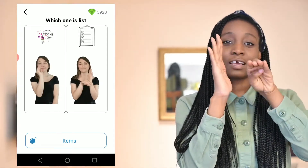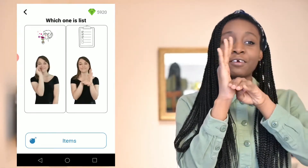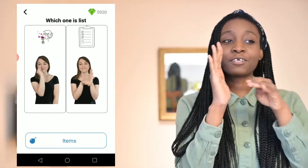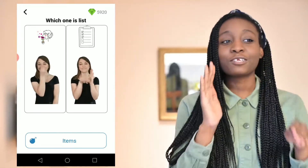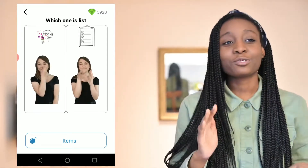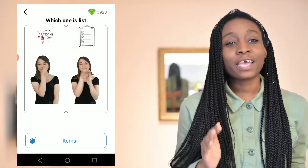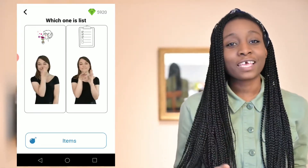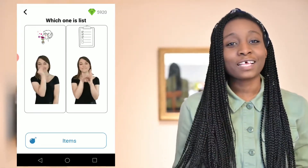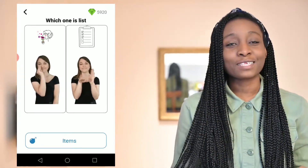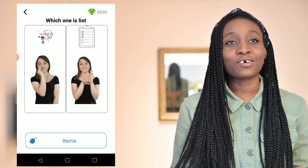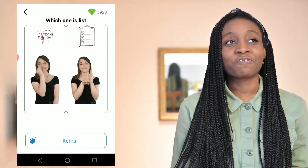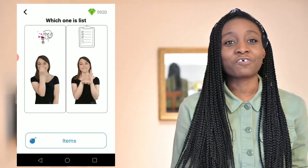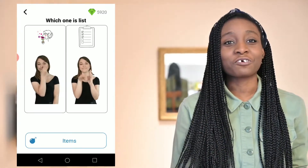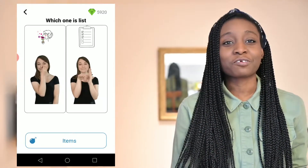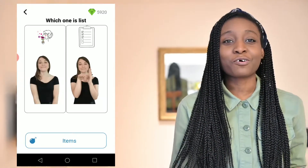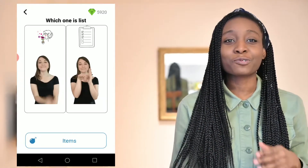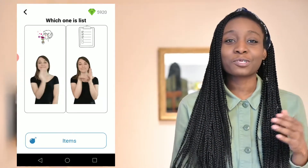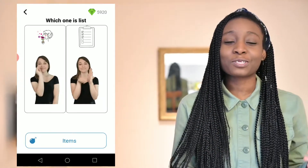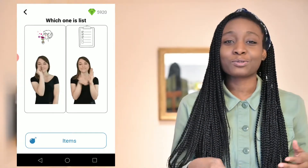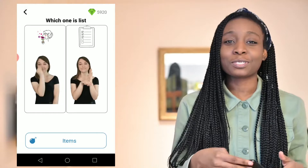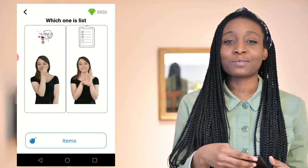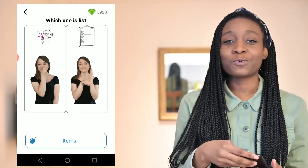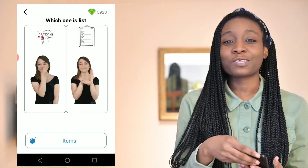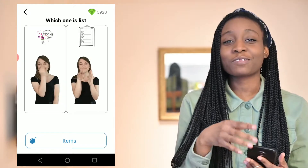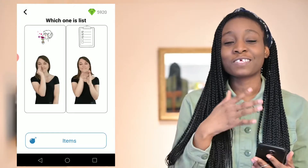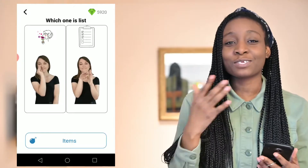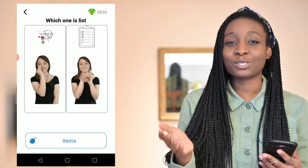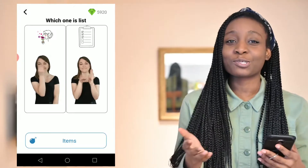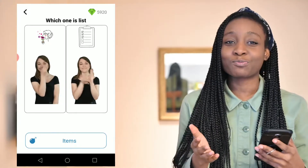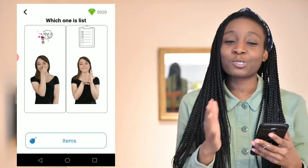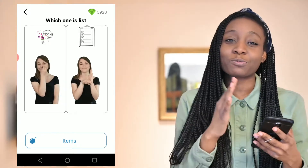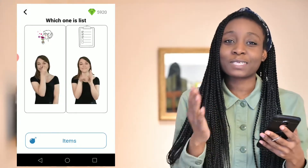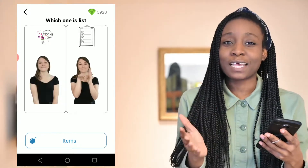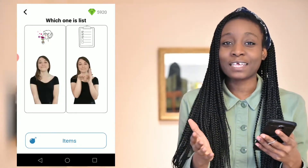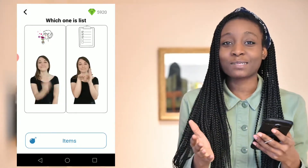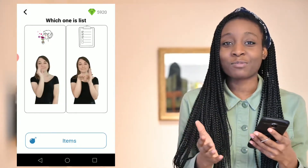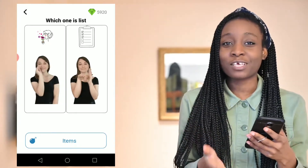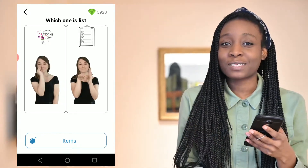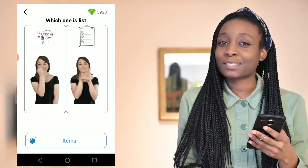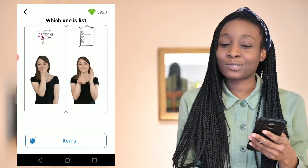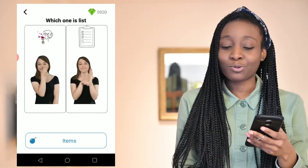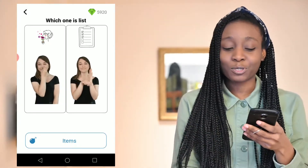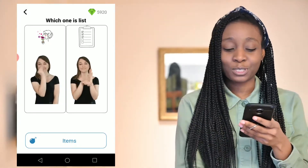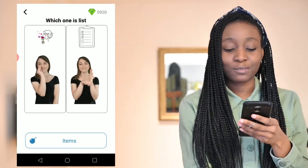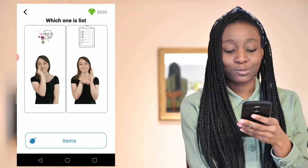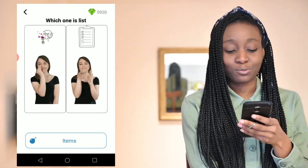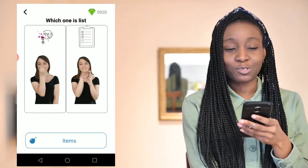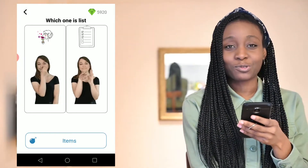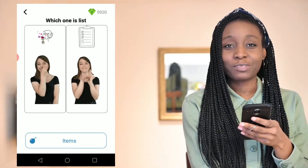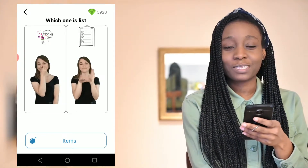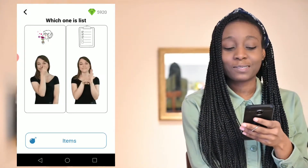I really do like ALS for also this reason, most of the signs makes so much sense to me so it's easy